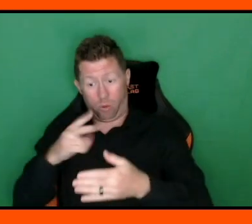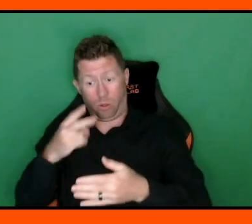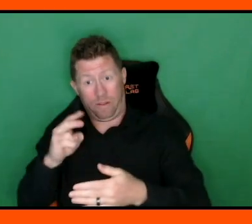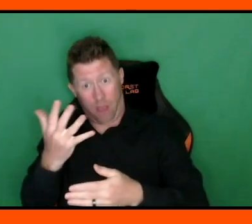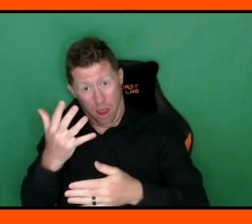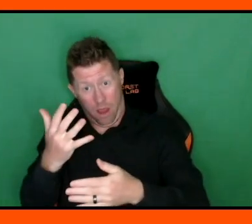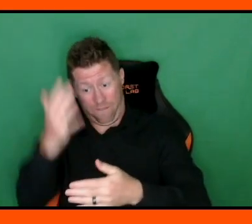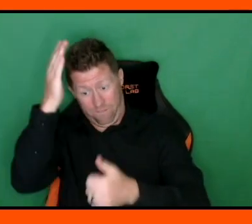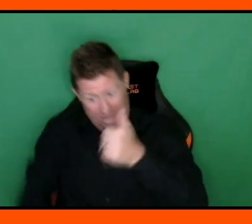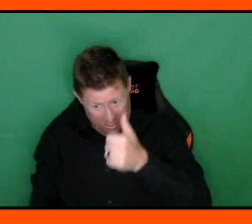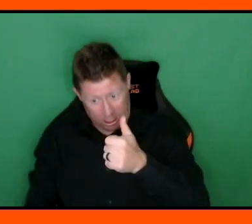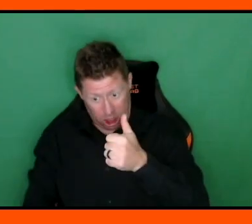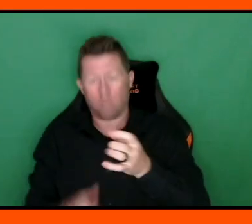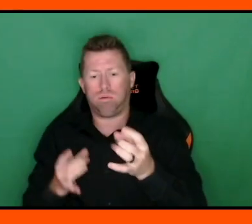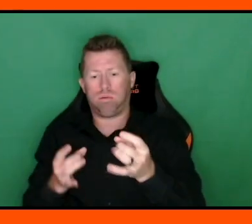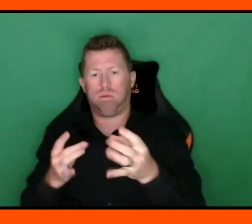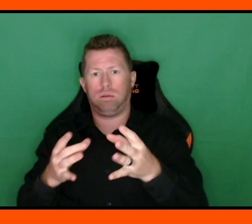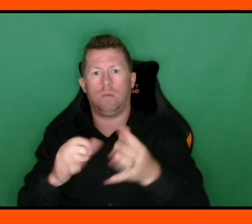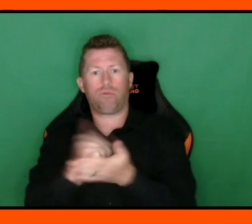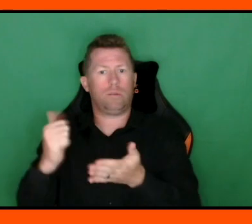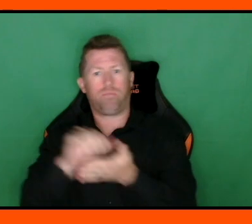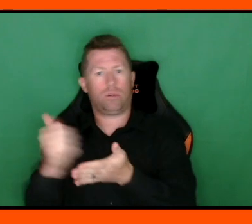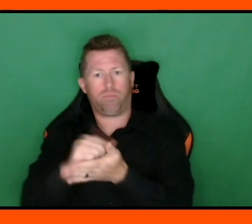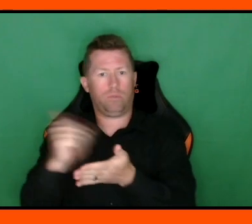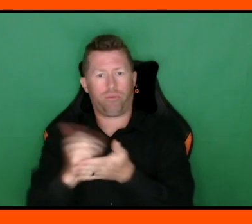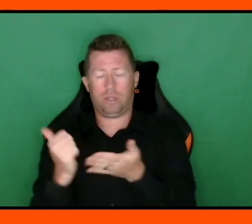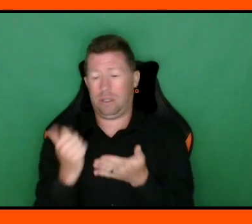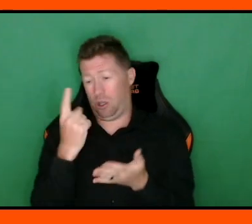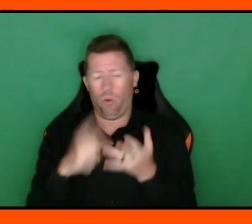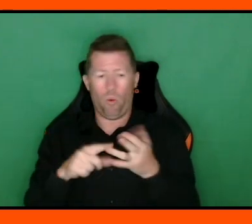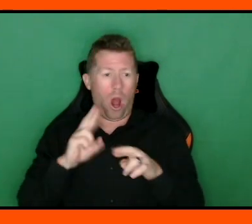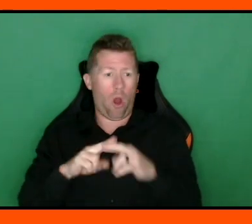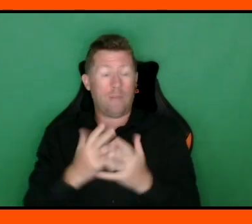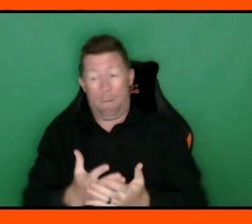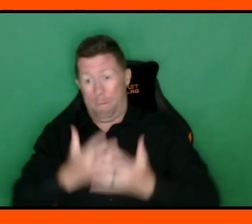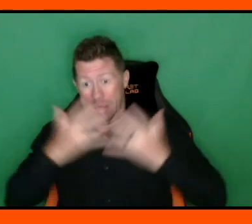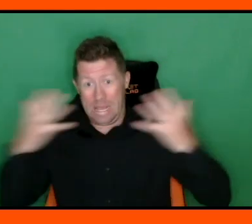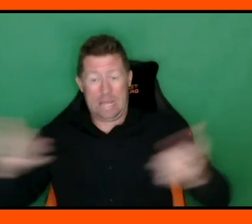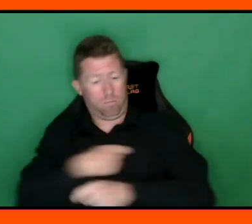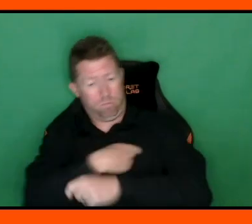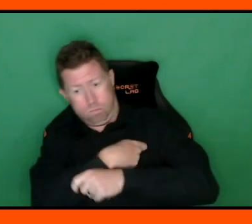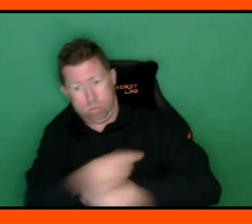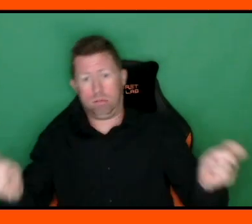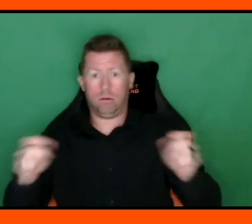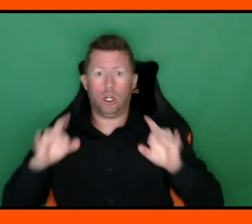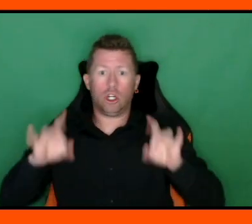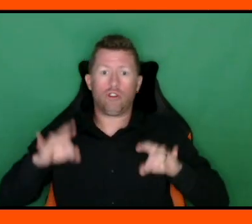It’s often said that the Census is one of the largest peacetime operations in Australia, and having been through the process a few times myself,